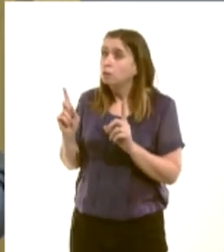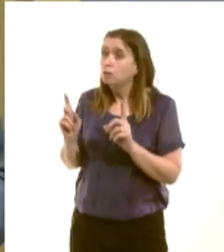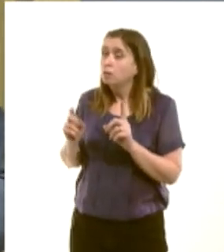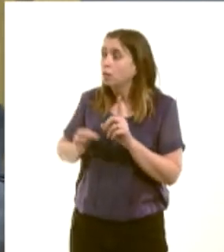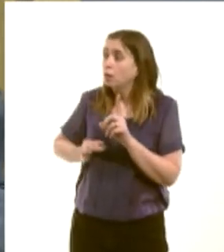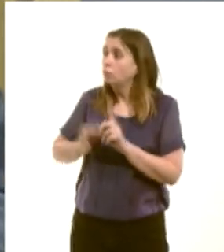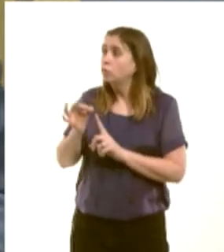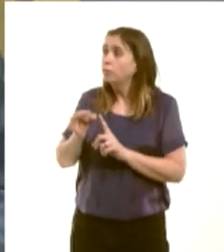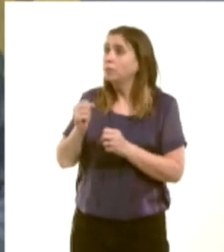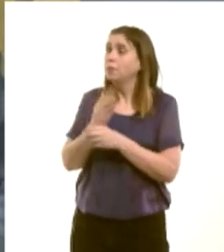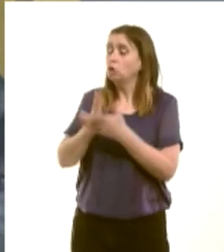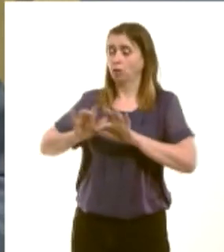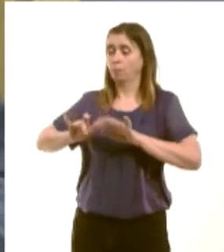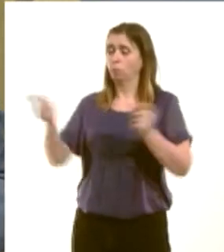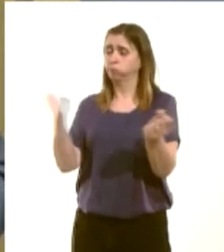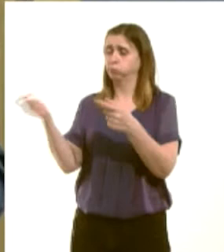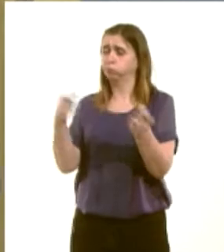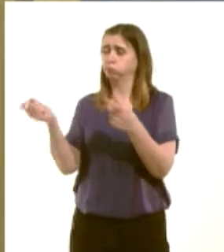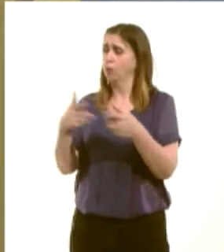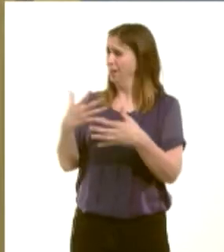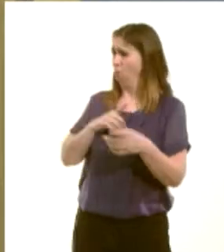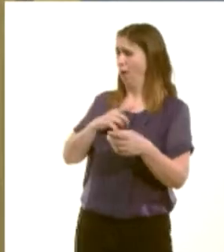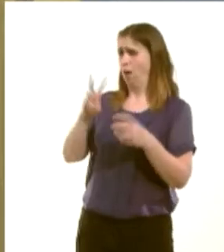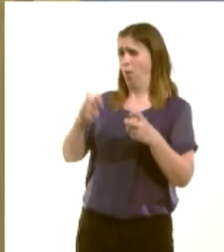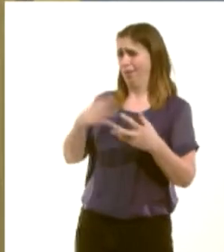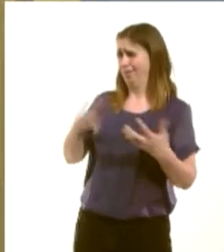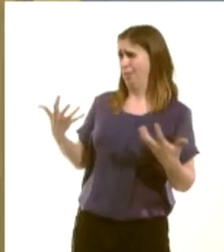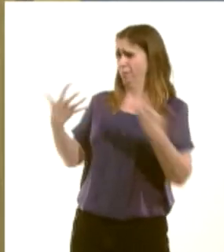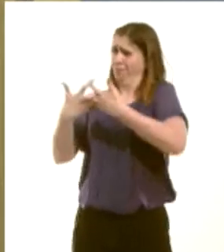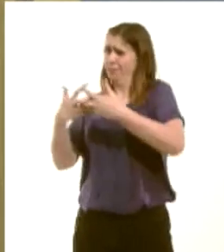to make the electronic information systems in Wales compatible with those in England?